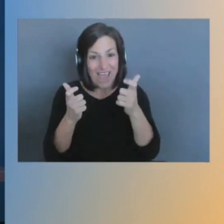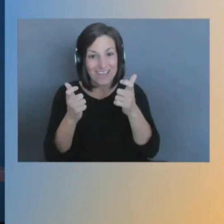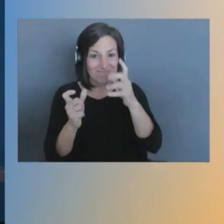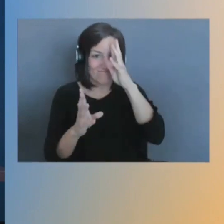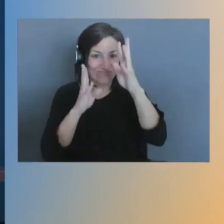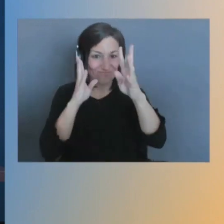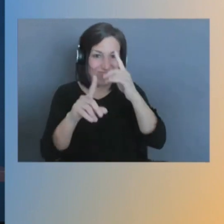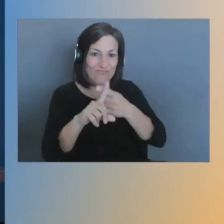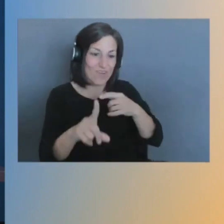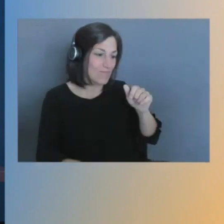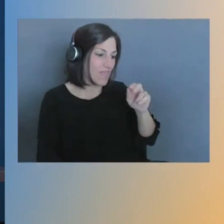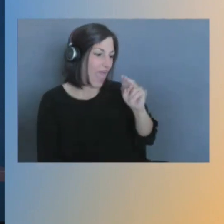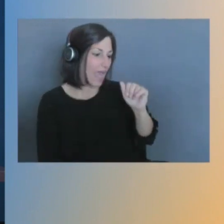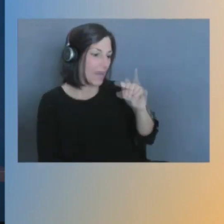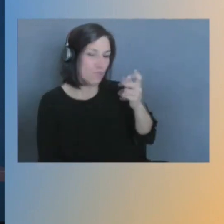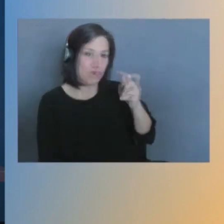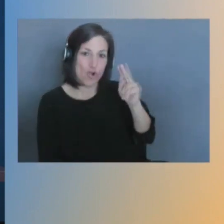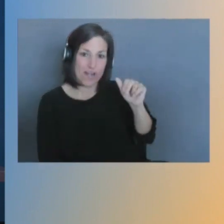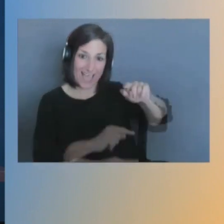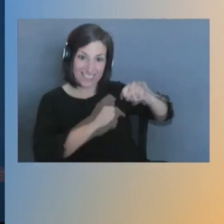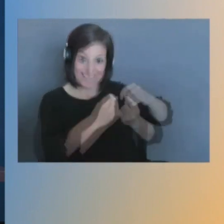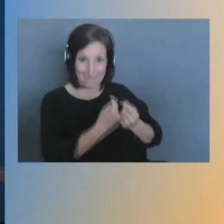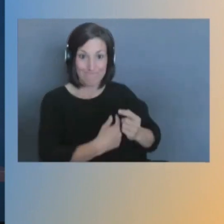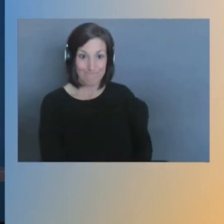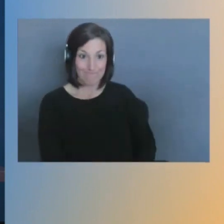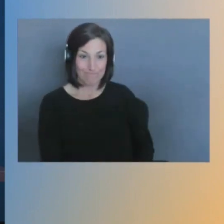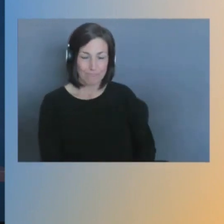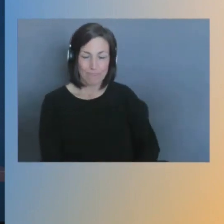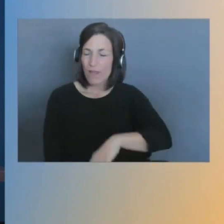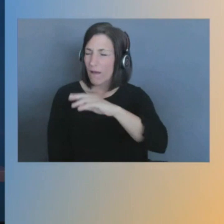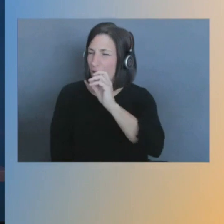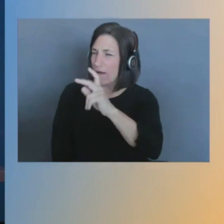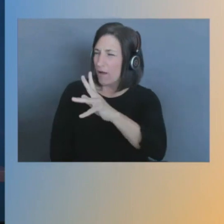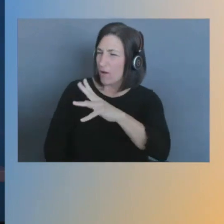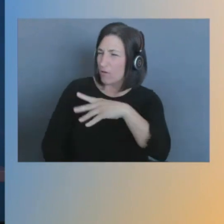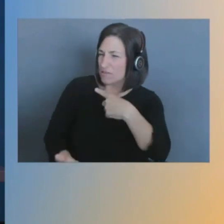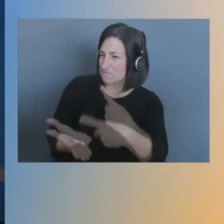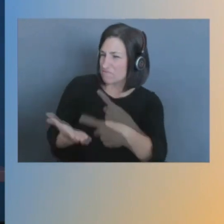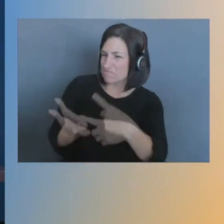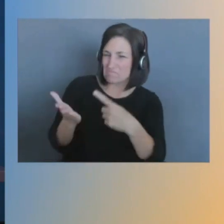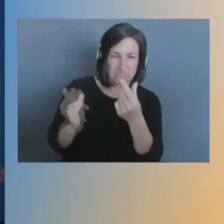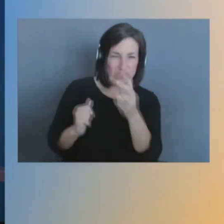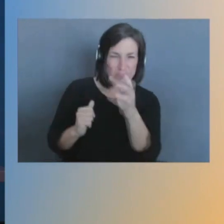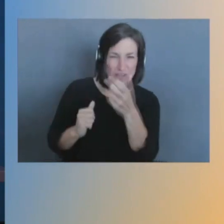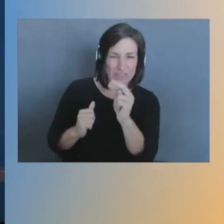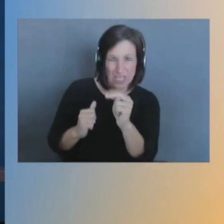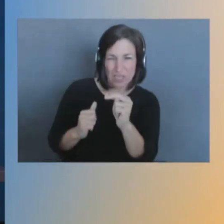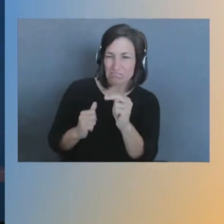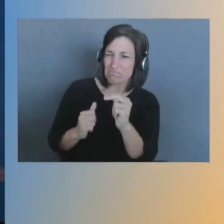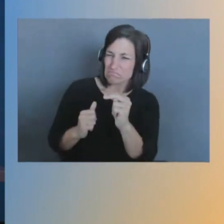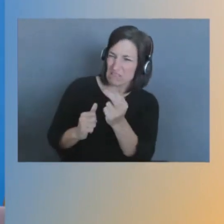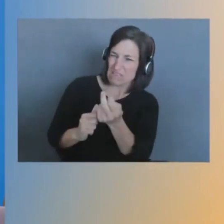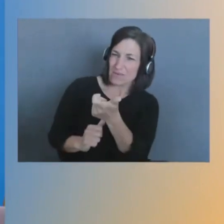Okay, so we talked a little bit about Graviton to get started here. How many instances are there from Graviton?